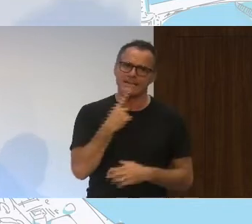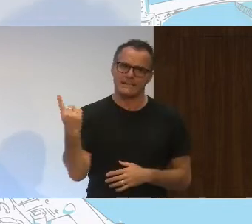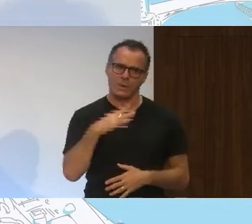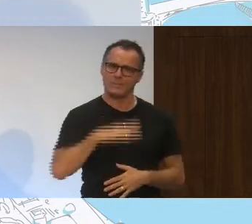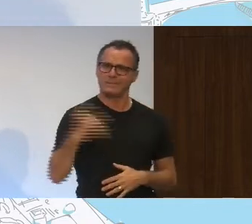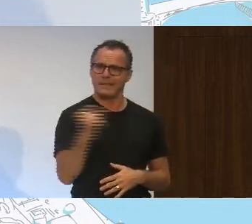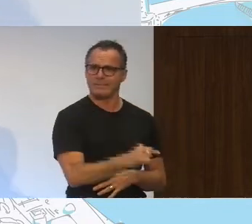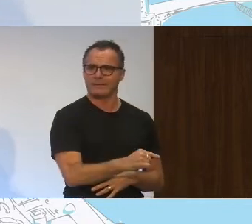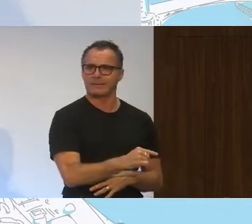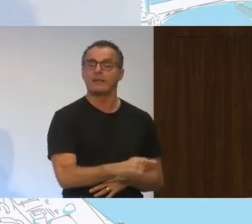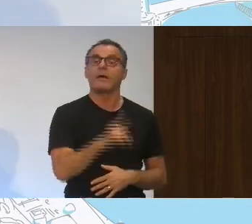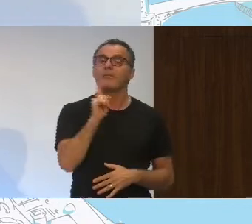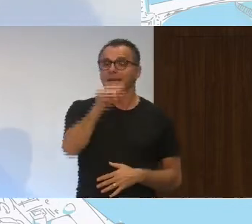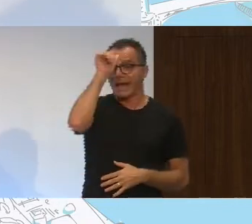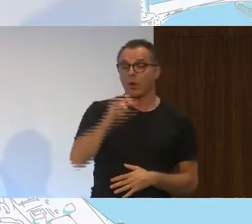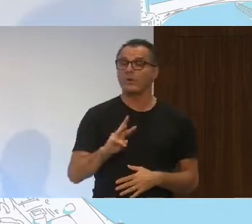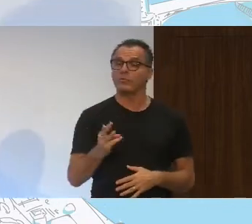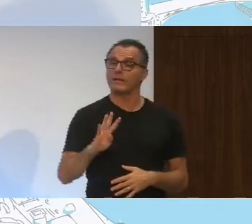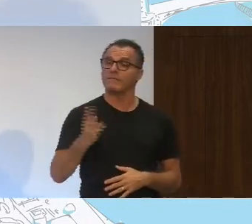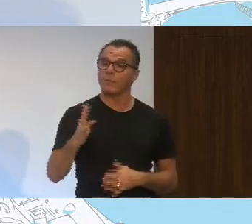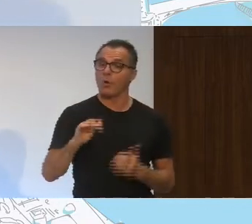But I know of at least three or four colleagues who also use it